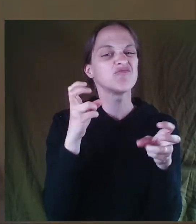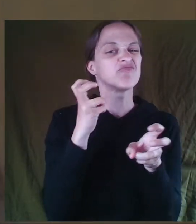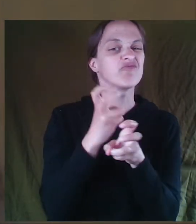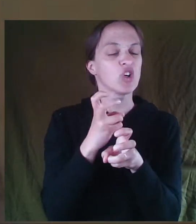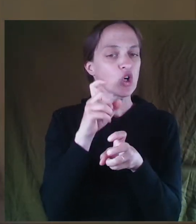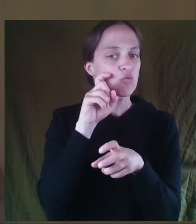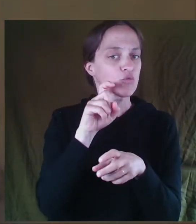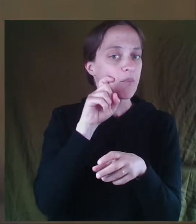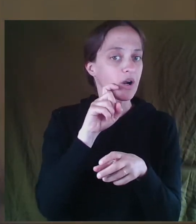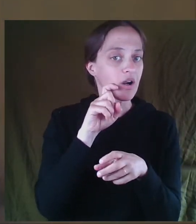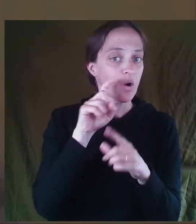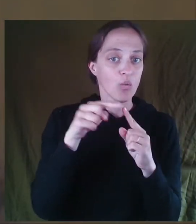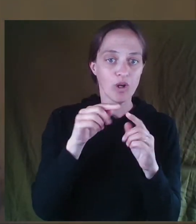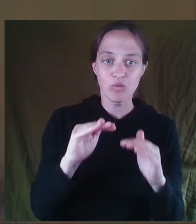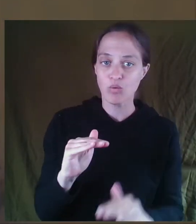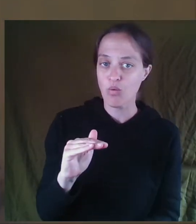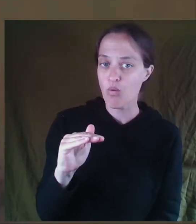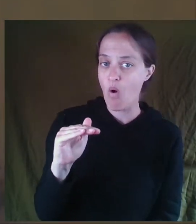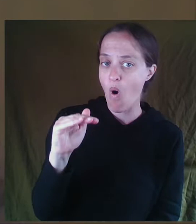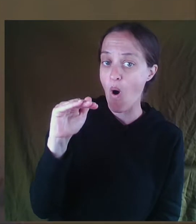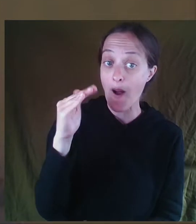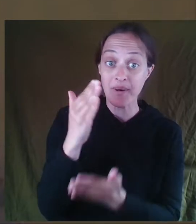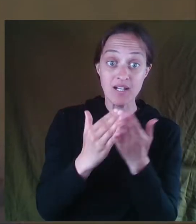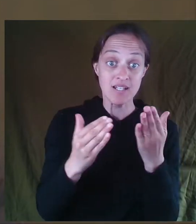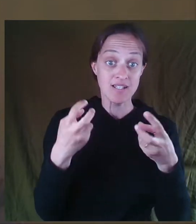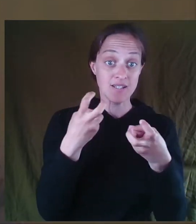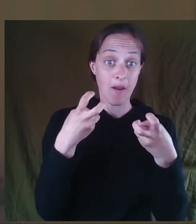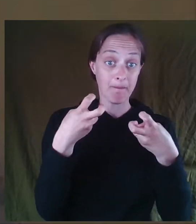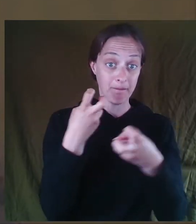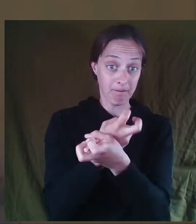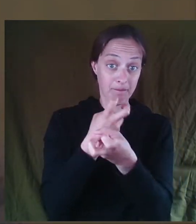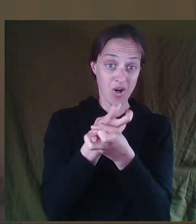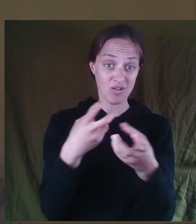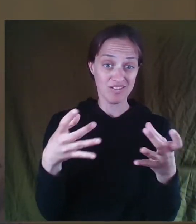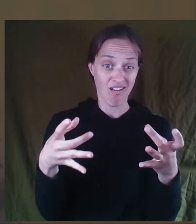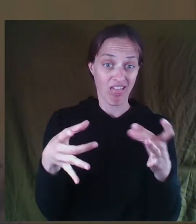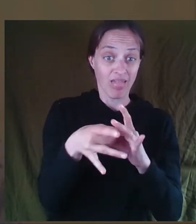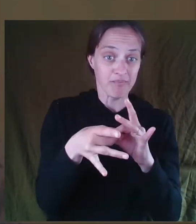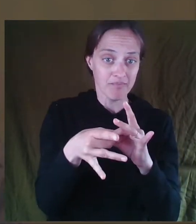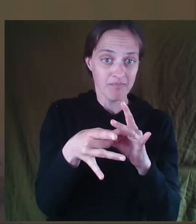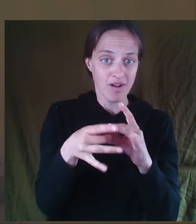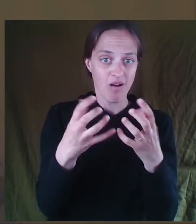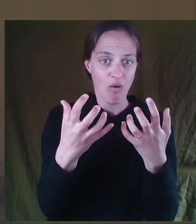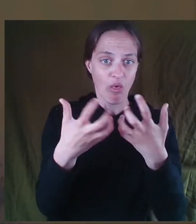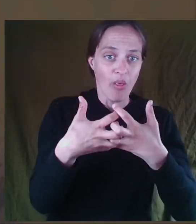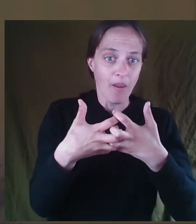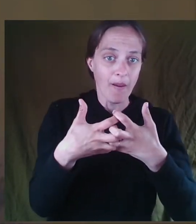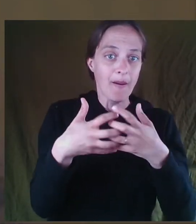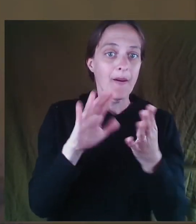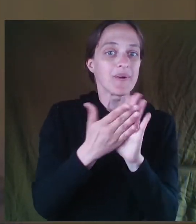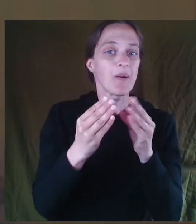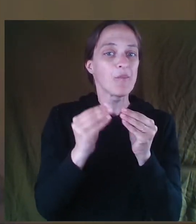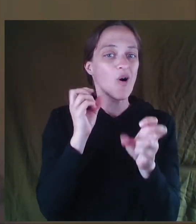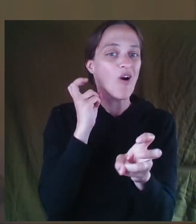Some bones join together as you get older. Your bones also get harder as you grow.